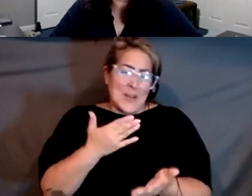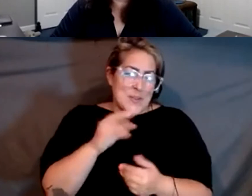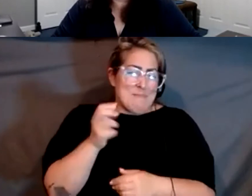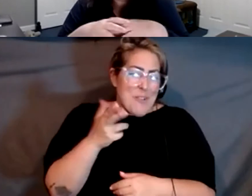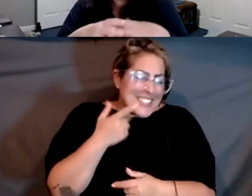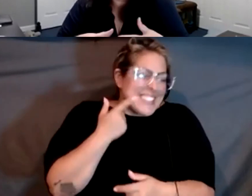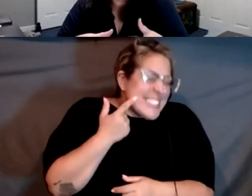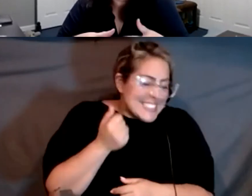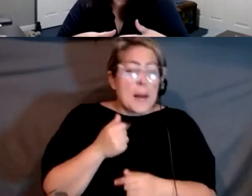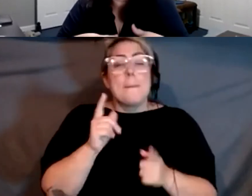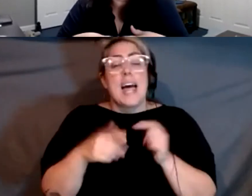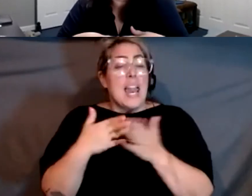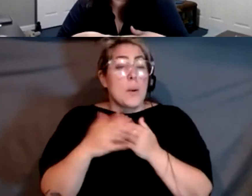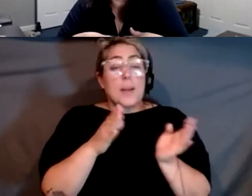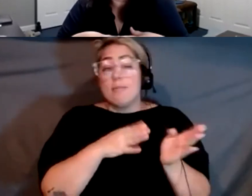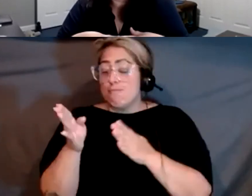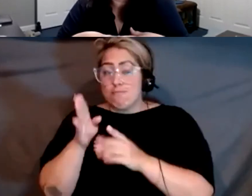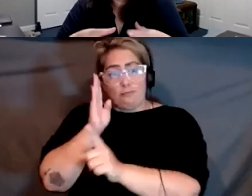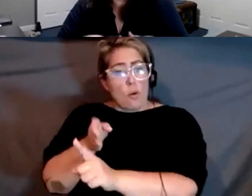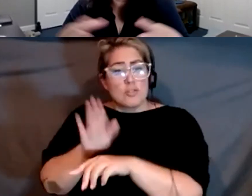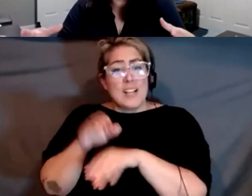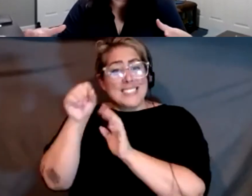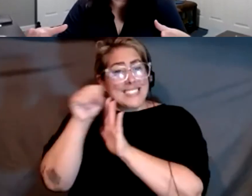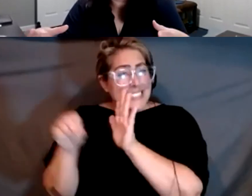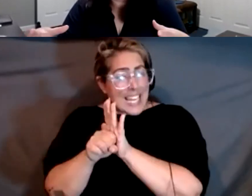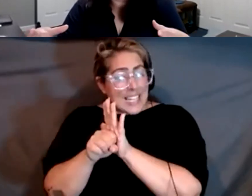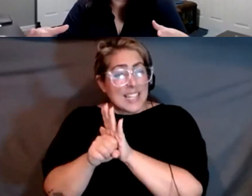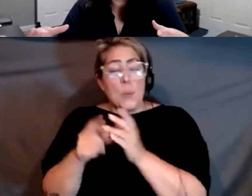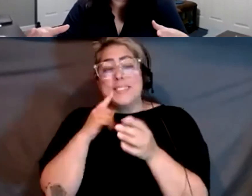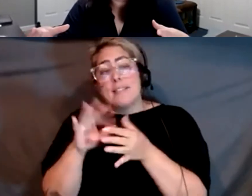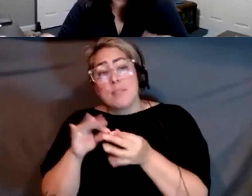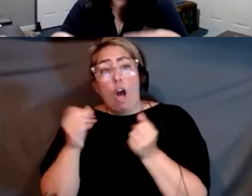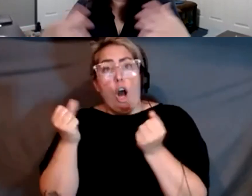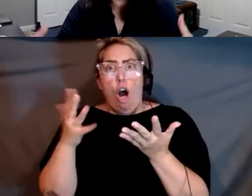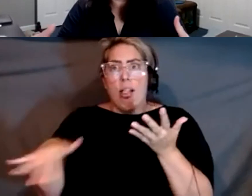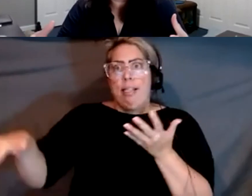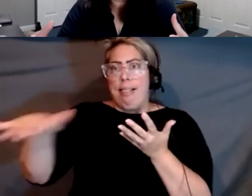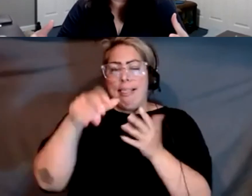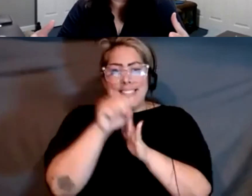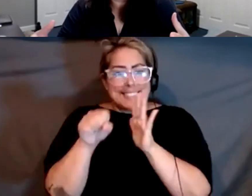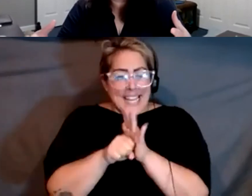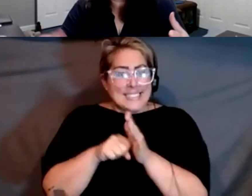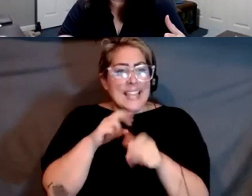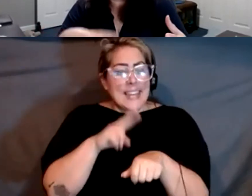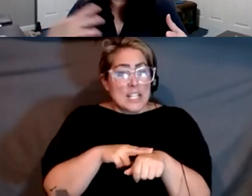all of these other states in the nation were doing things for their performing arts an independent venues. Nonprofit.